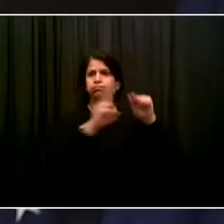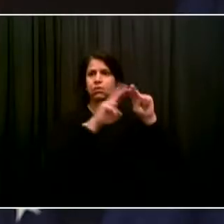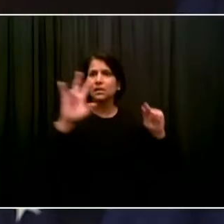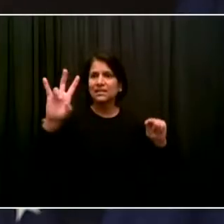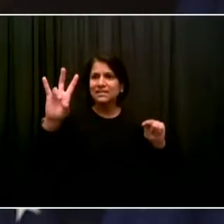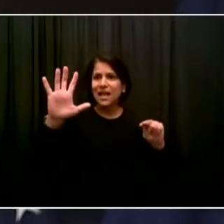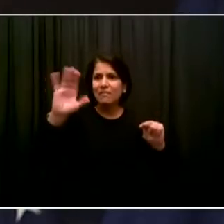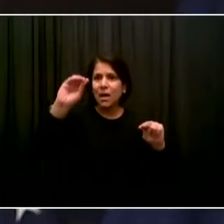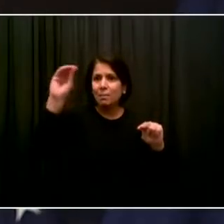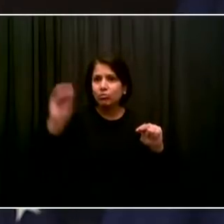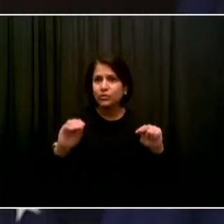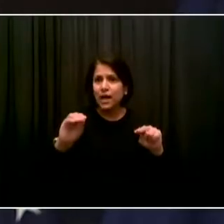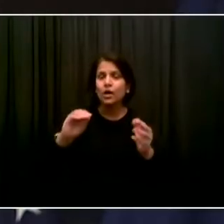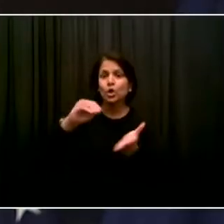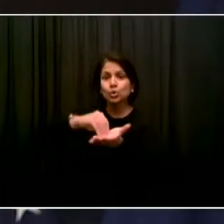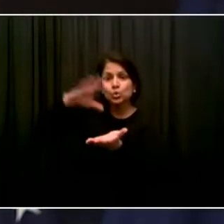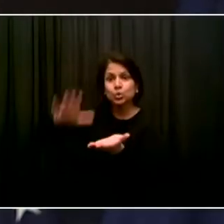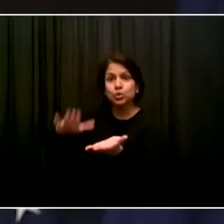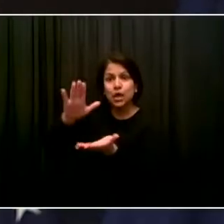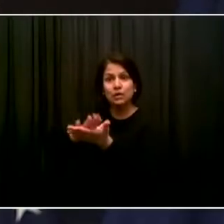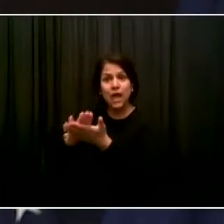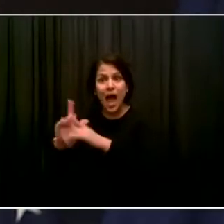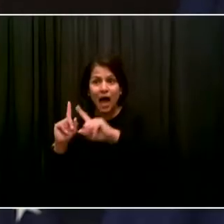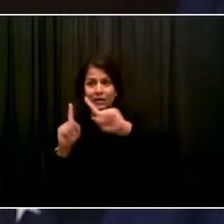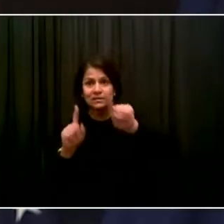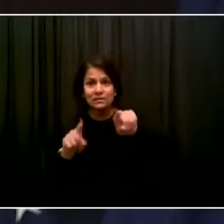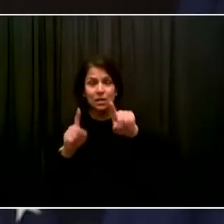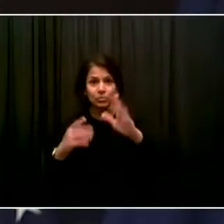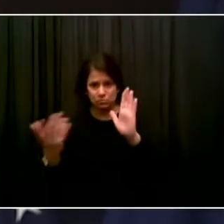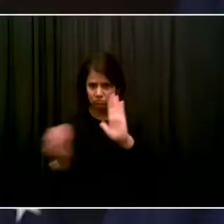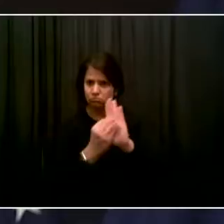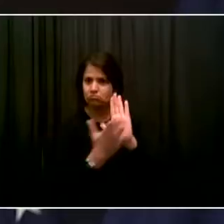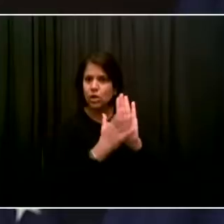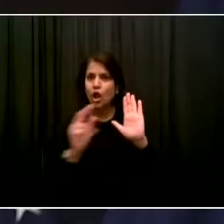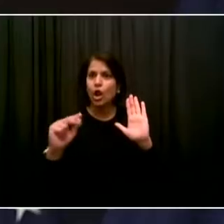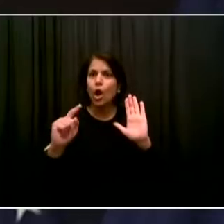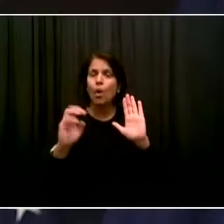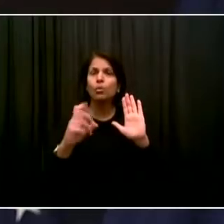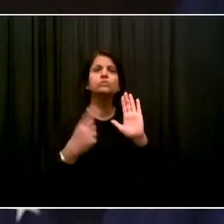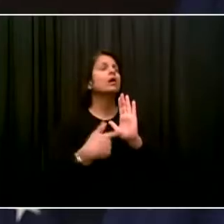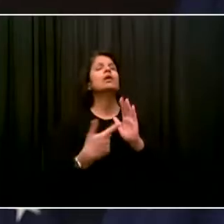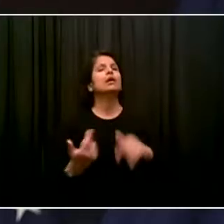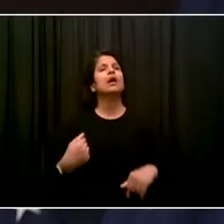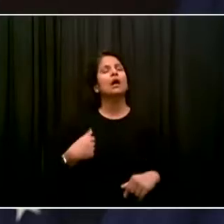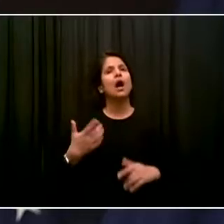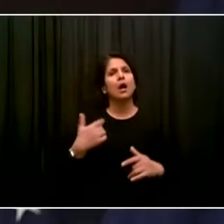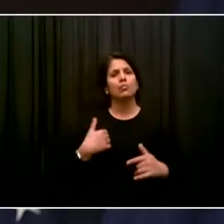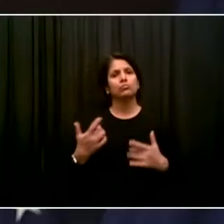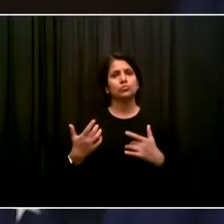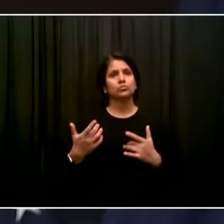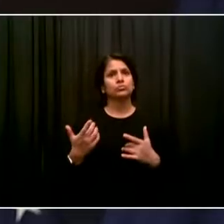, IT BUMPED UP TO 65% AND IT HAS BEEN STEADILY INCREASING